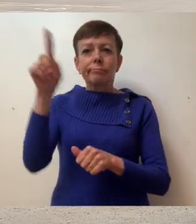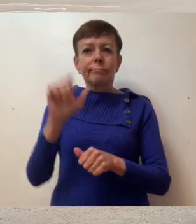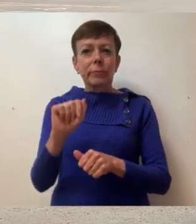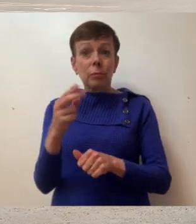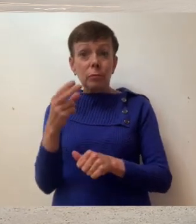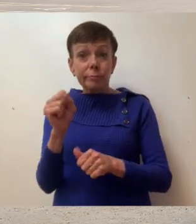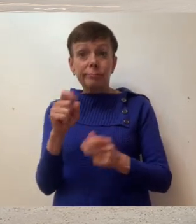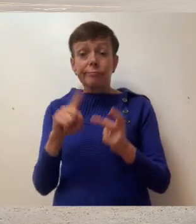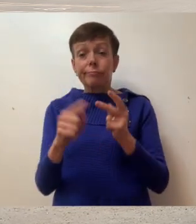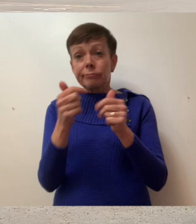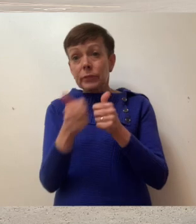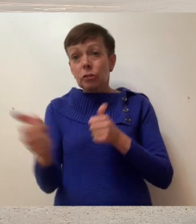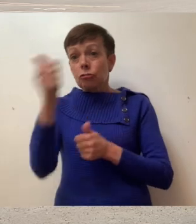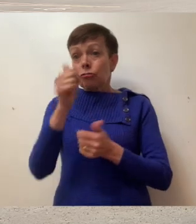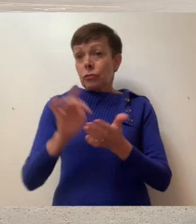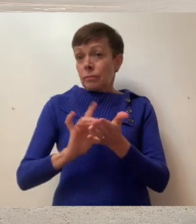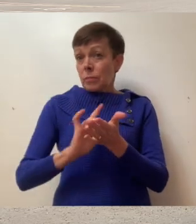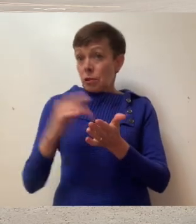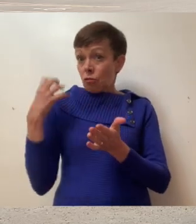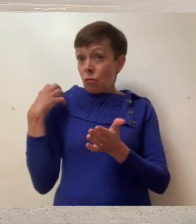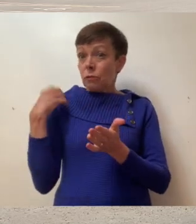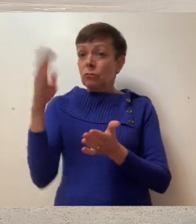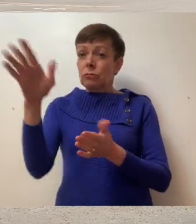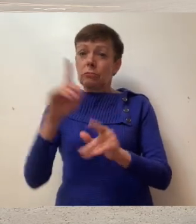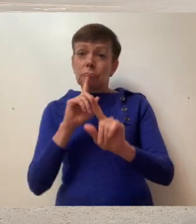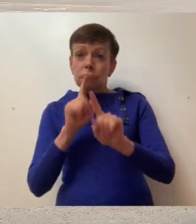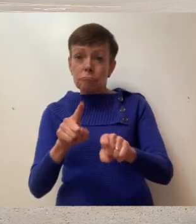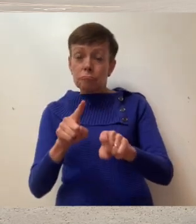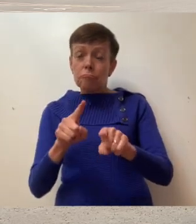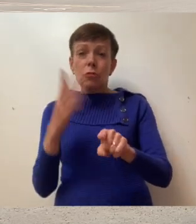the health and safety of our residents and our staff.